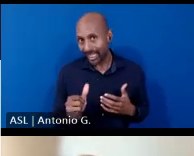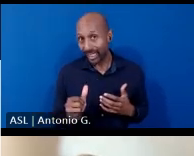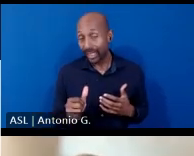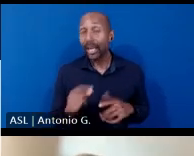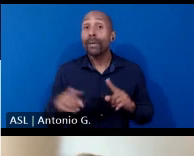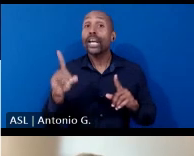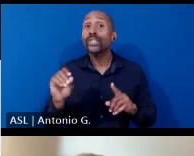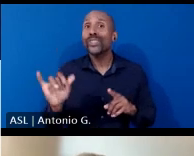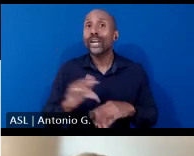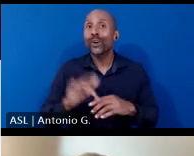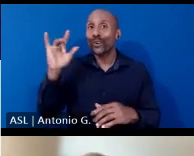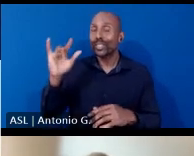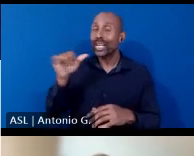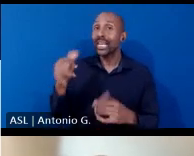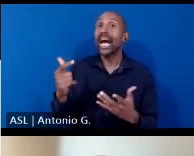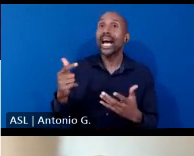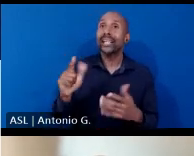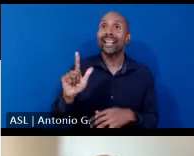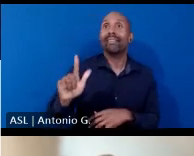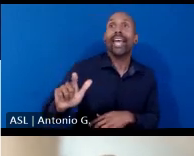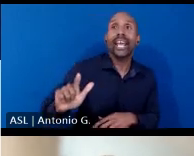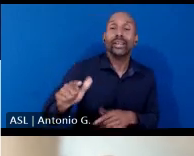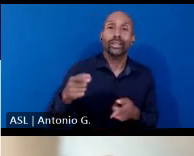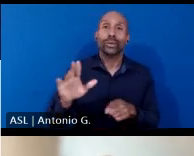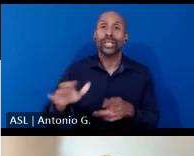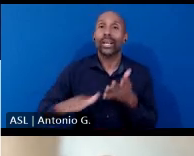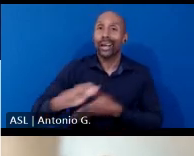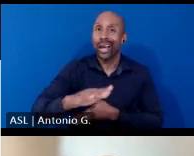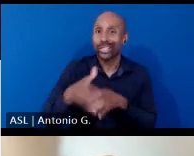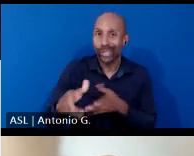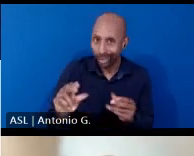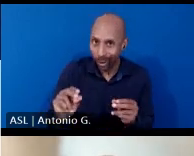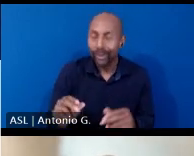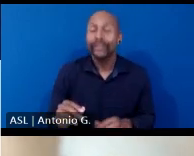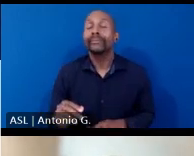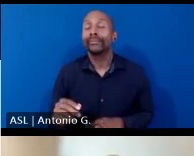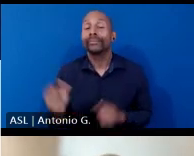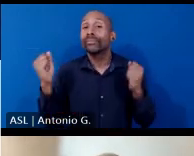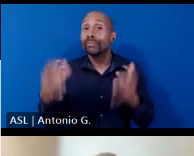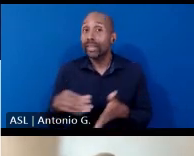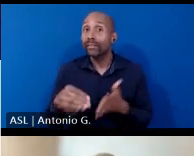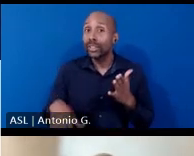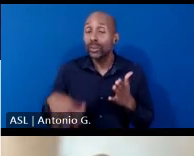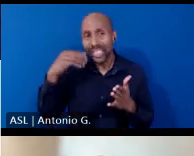late in their college career. So many of the students have that exploratory experience and they don't go on.